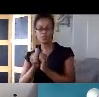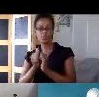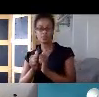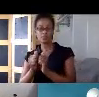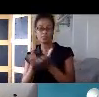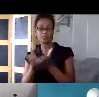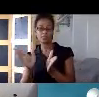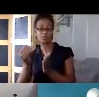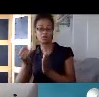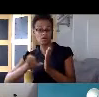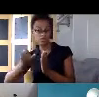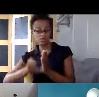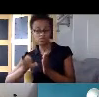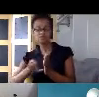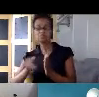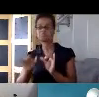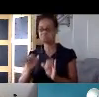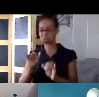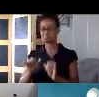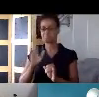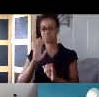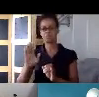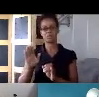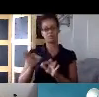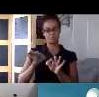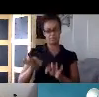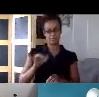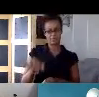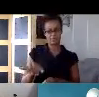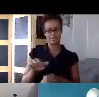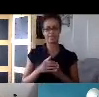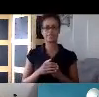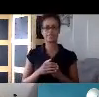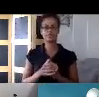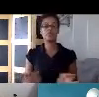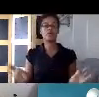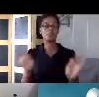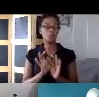I think also it's really important is this sense of community care that that is really